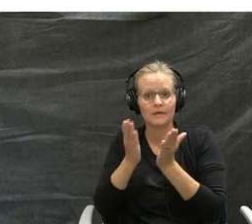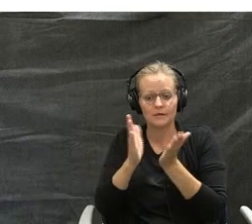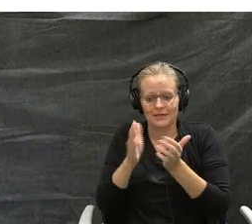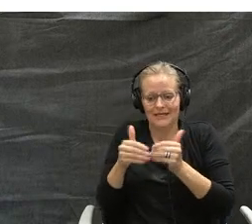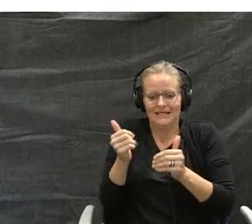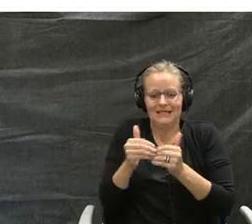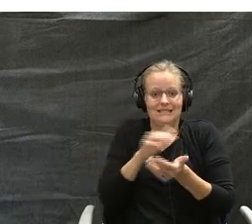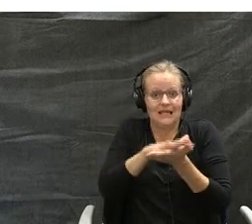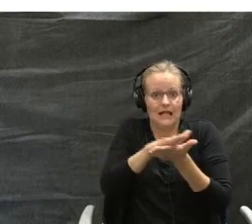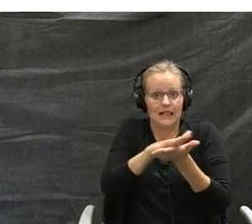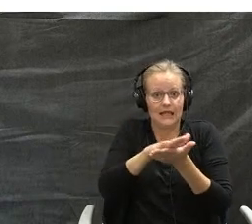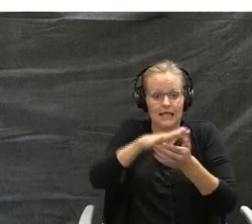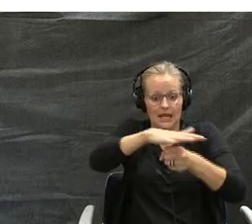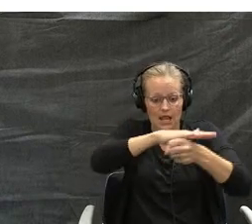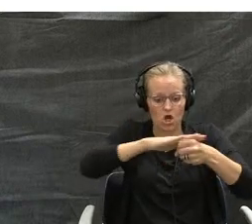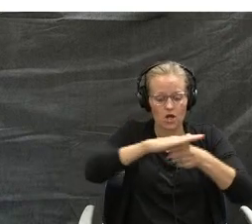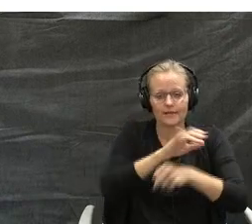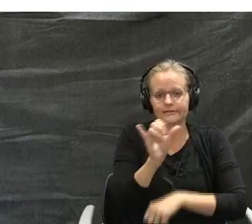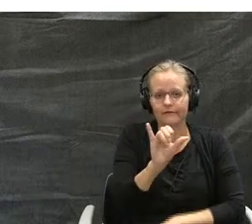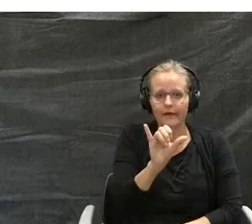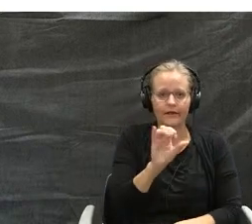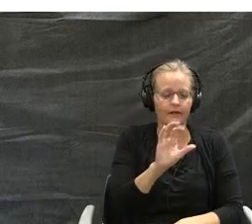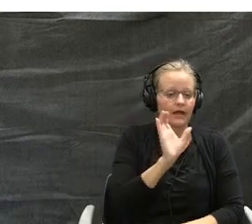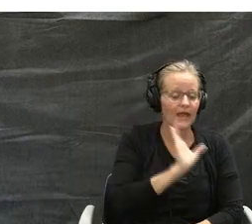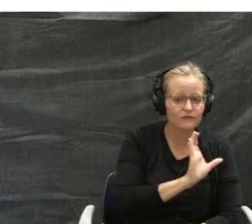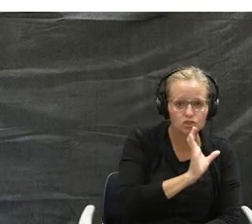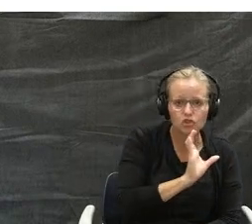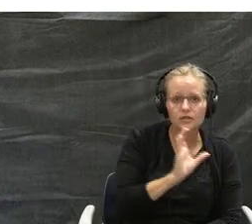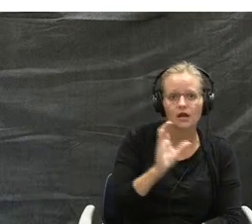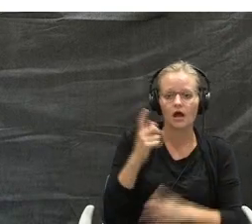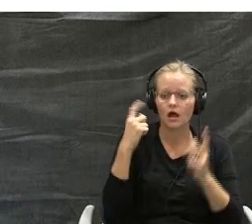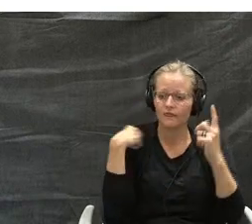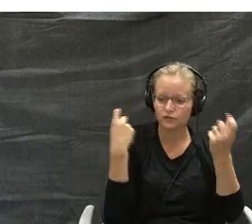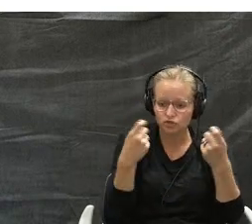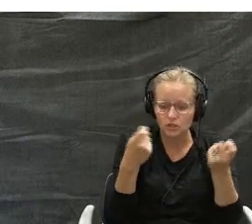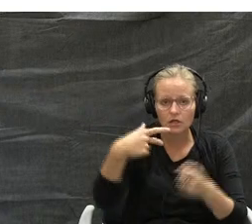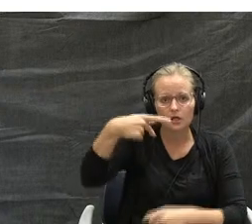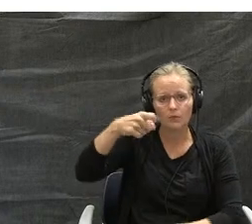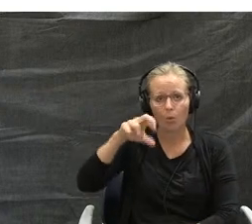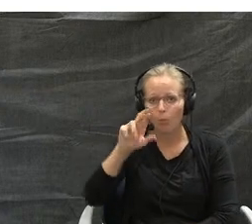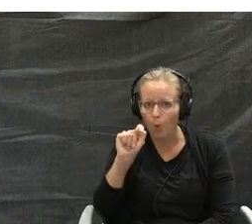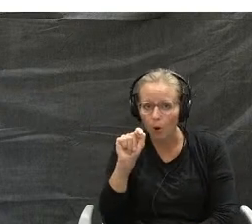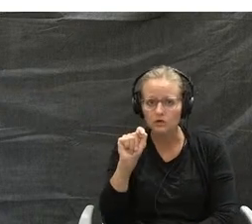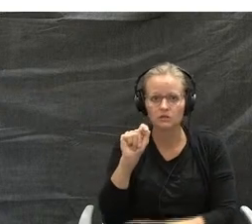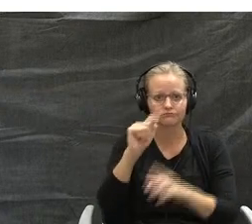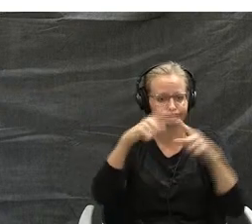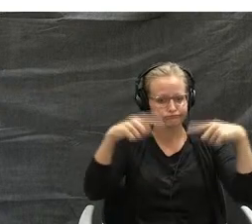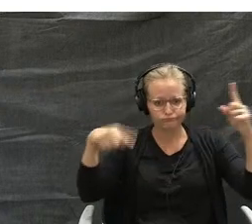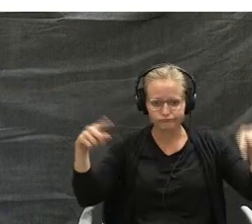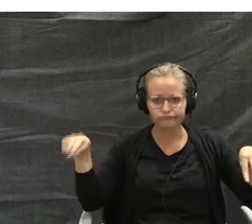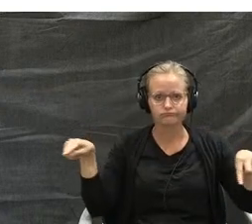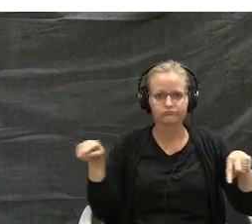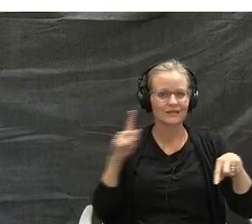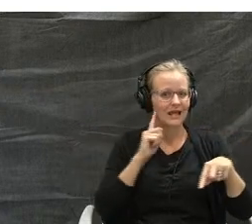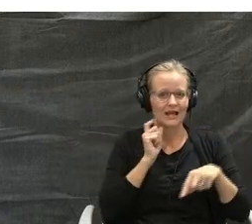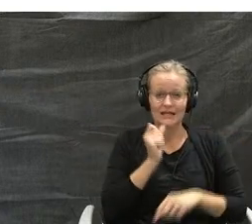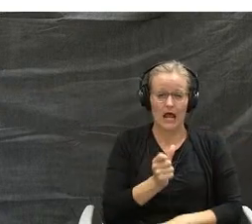such as the cafeteria, the porch gyms, the auditorium, etc. Not for in person classes, but for rotating class not involving